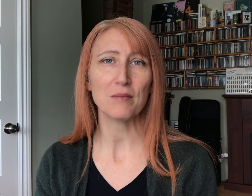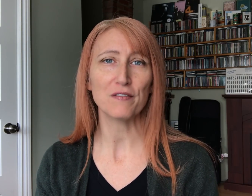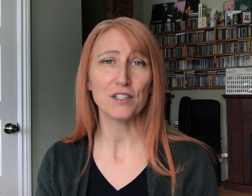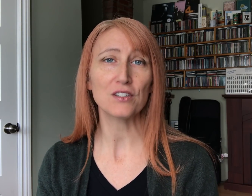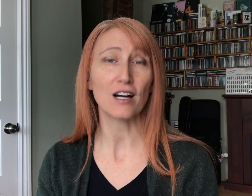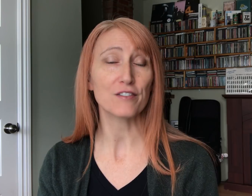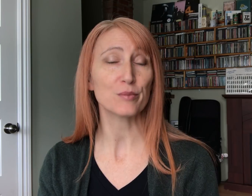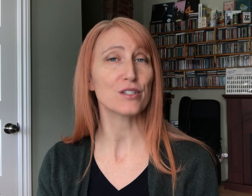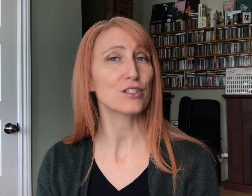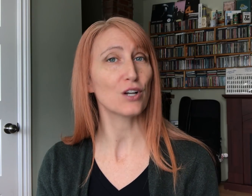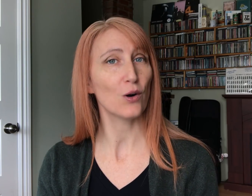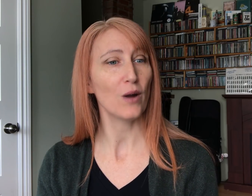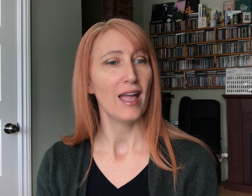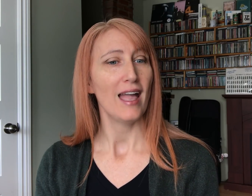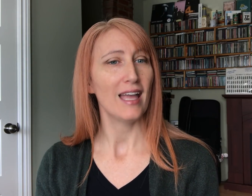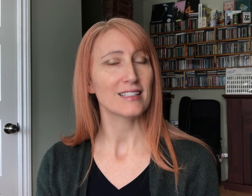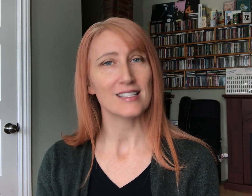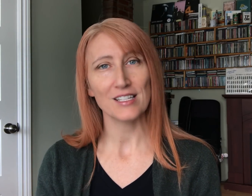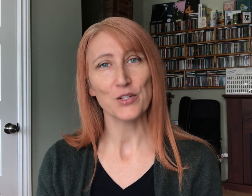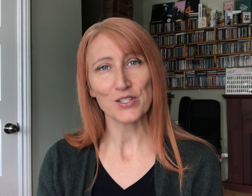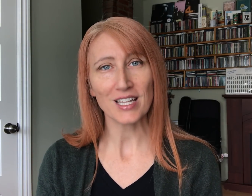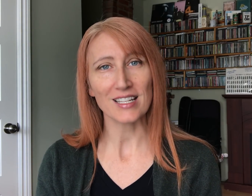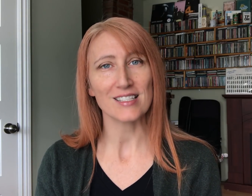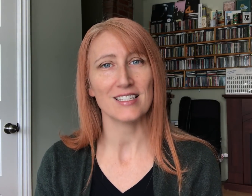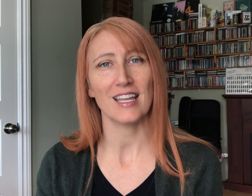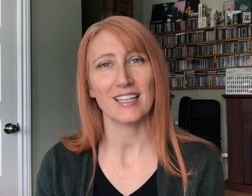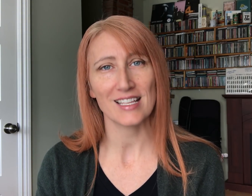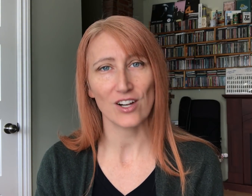maybe feel comfortable to go and continue your studies, to take an ASL